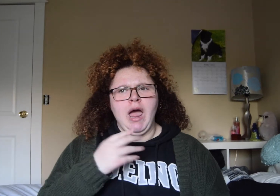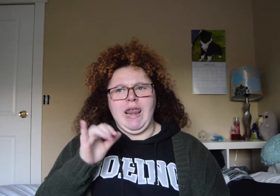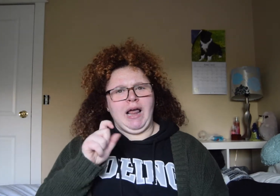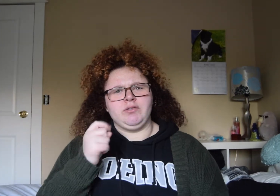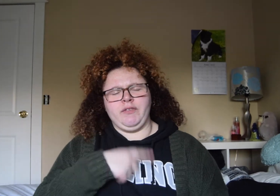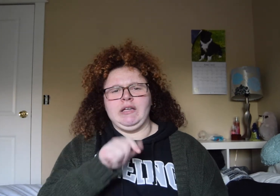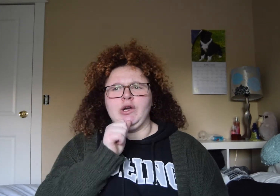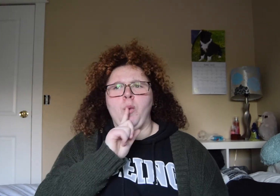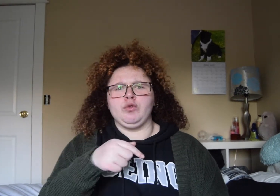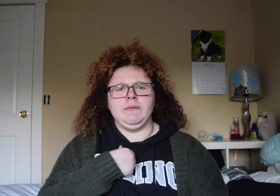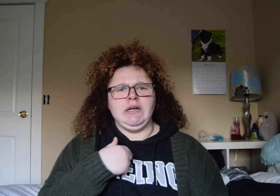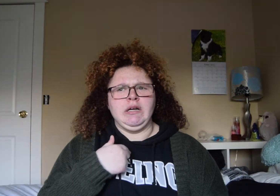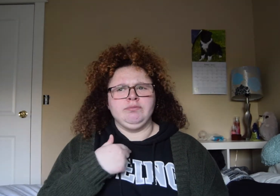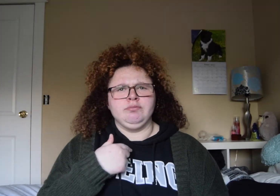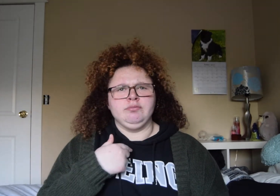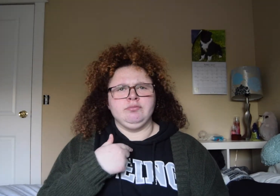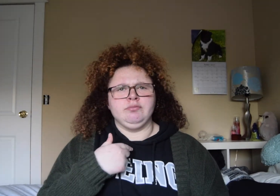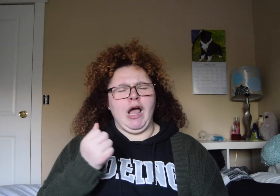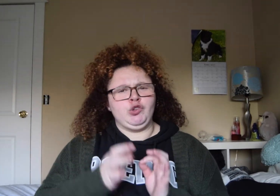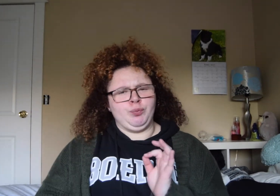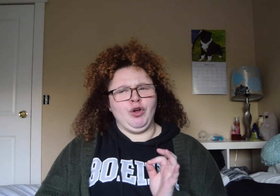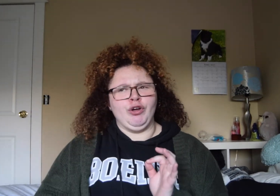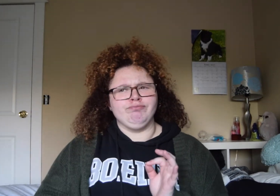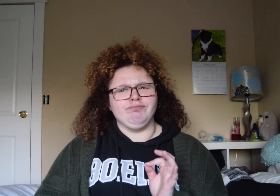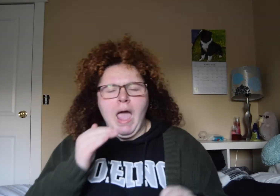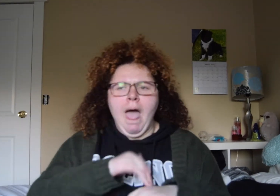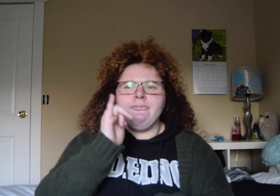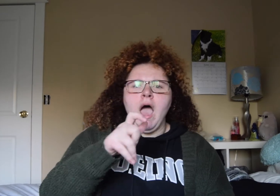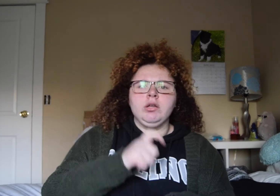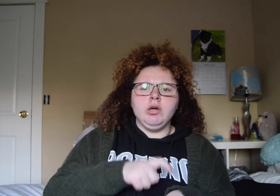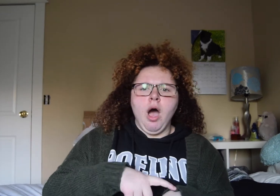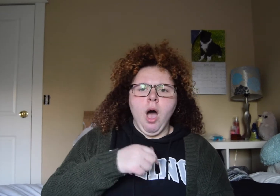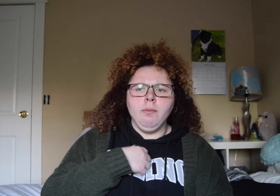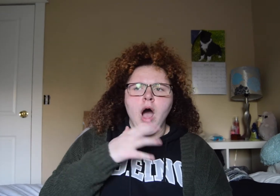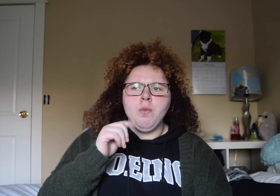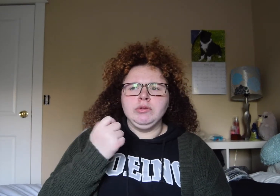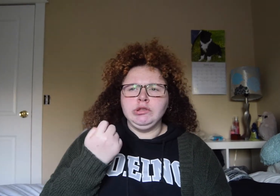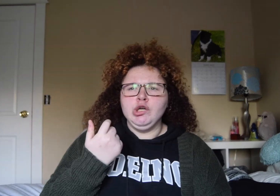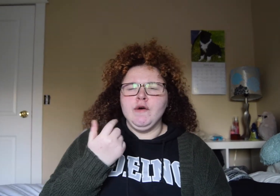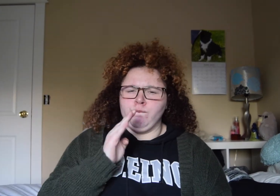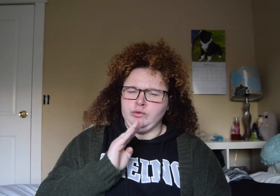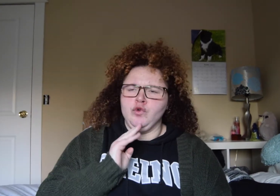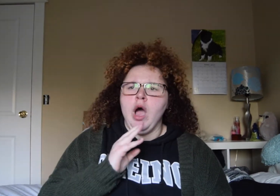And yet, they didn't order an interpreter for me At that time, I was a little frustrated